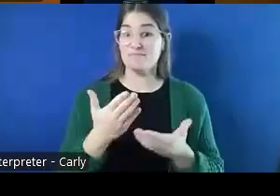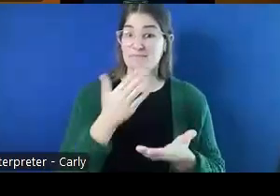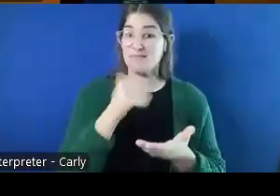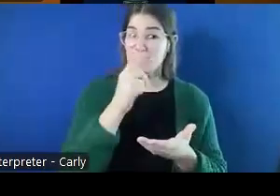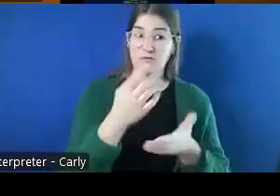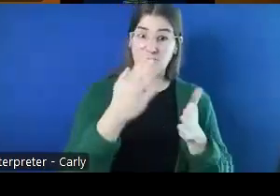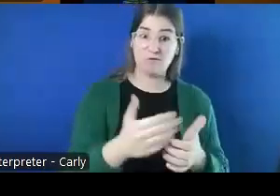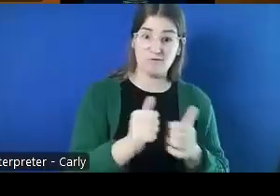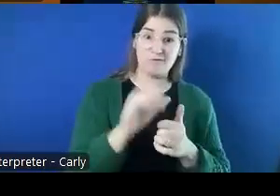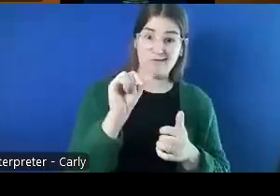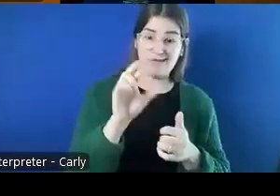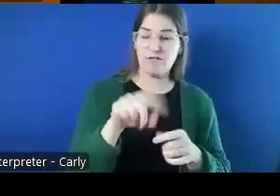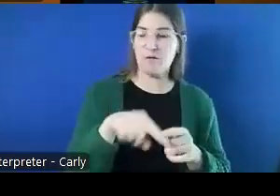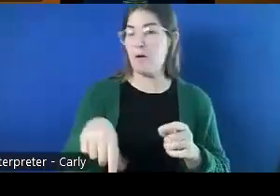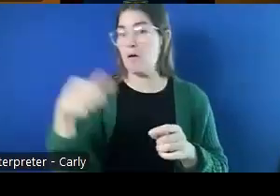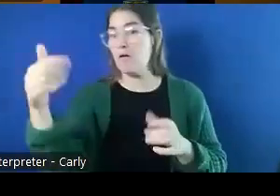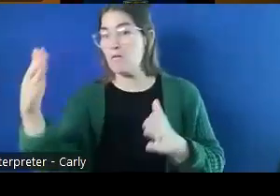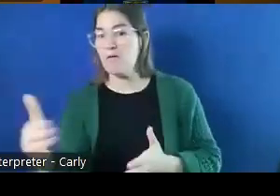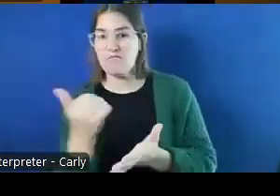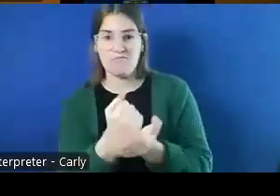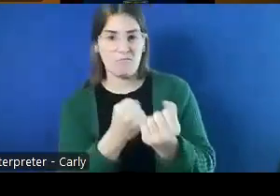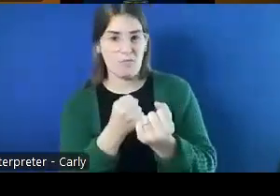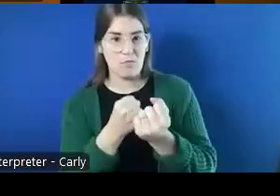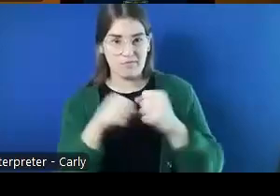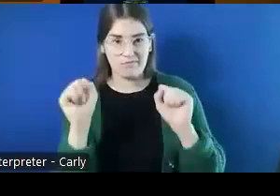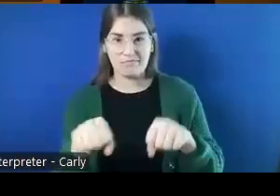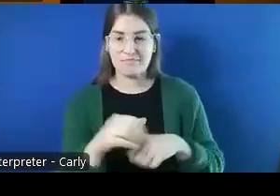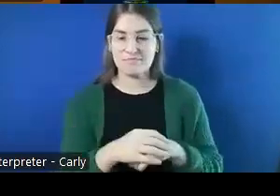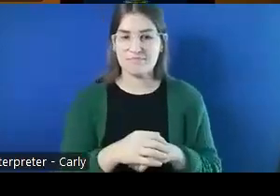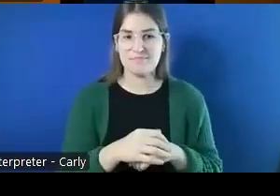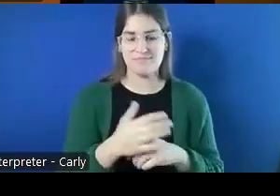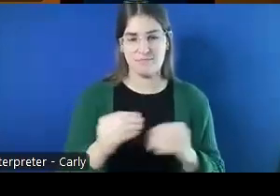patient alone engages in these interventions so there's a bit of a shared accountability